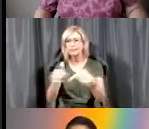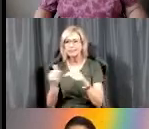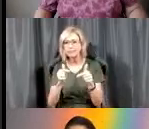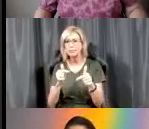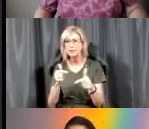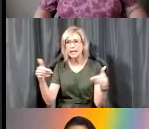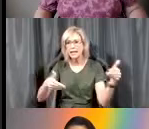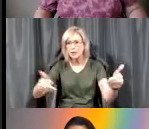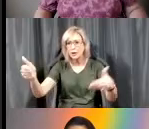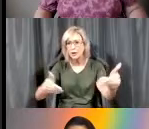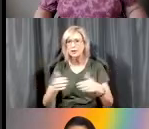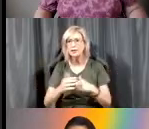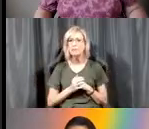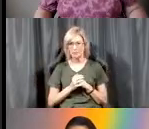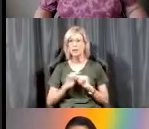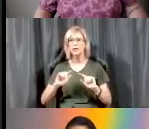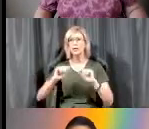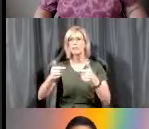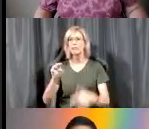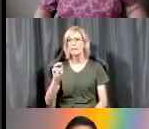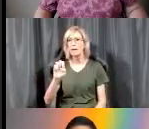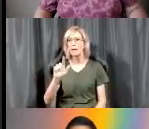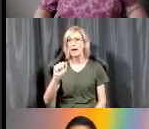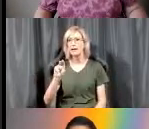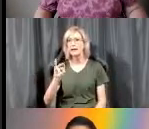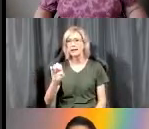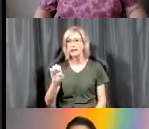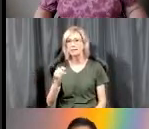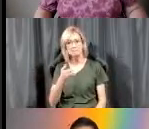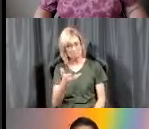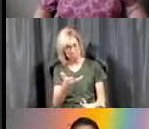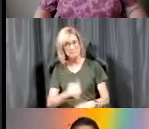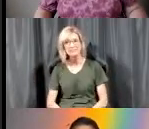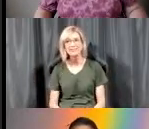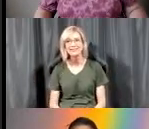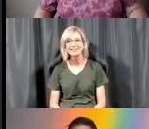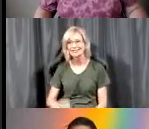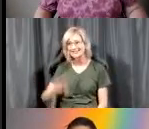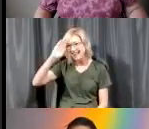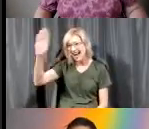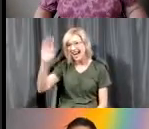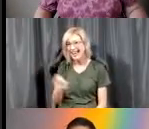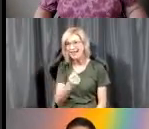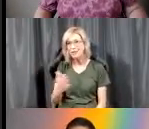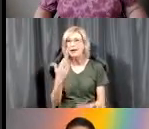I'm going to popcorn it over to Mellanie. So she can say her hellos. »MELLANIE: Hello everybody. Thank you for joining us today